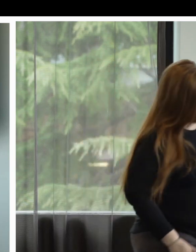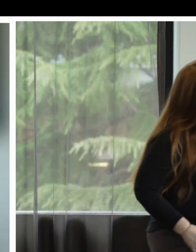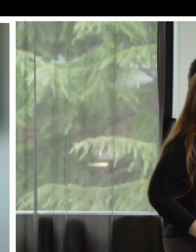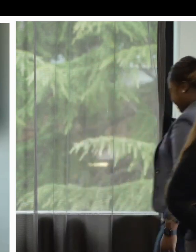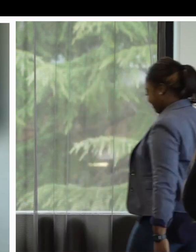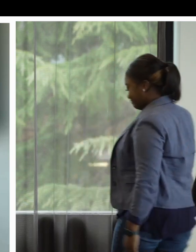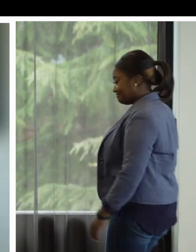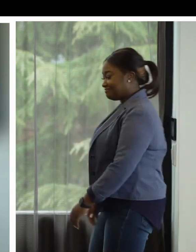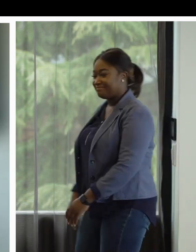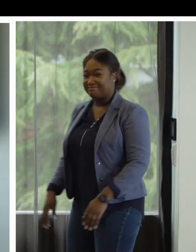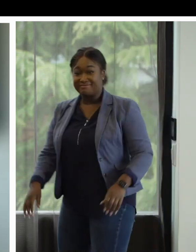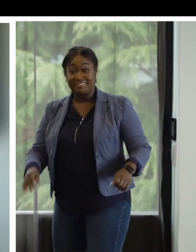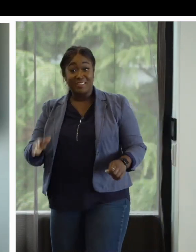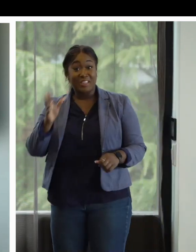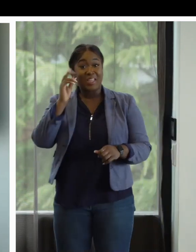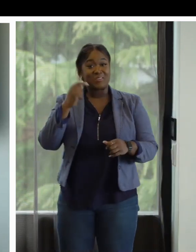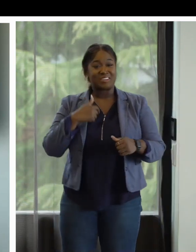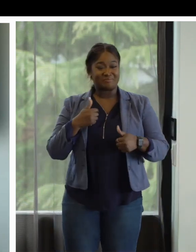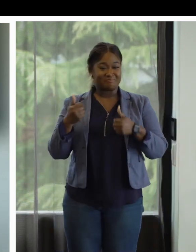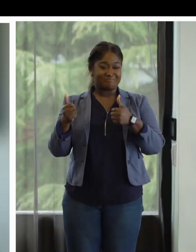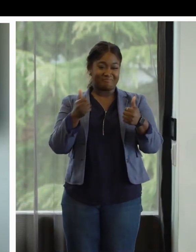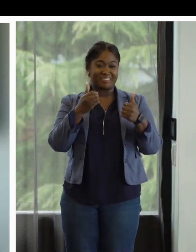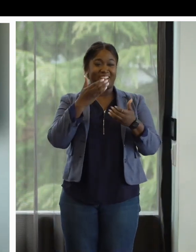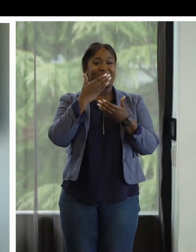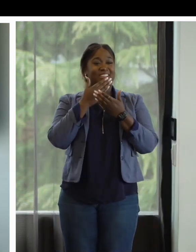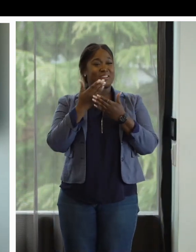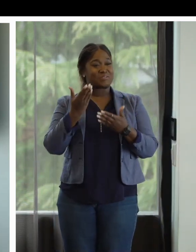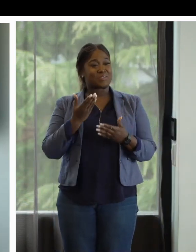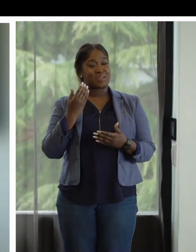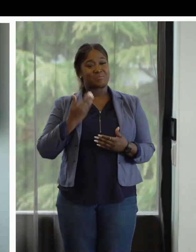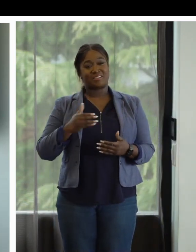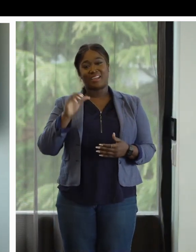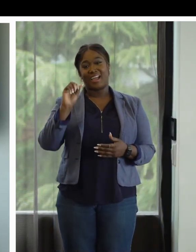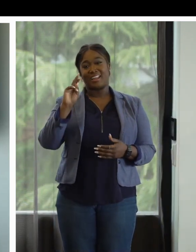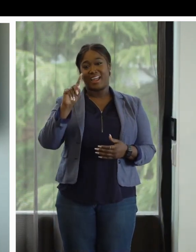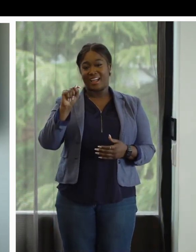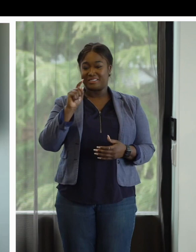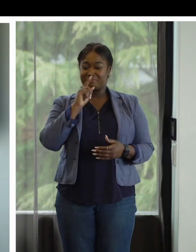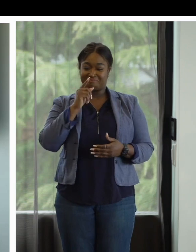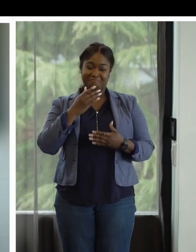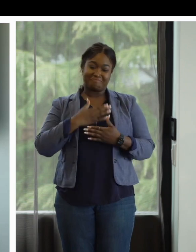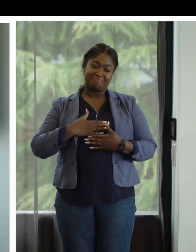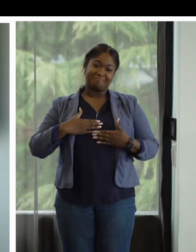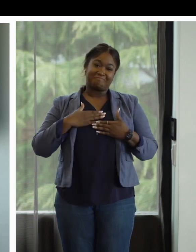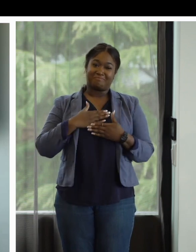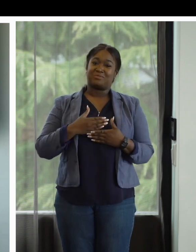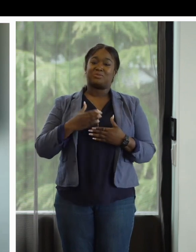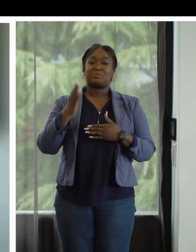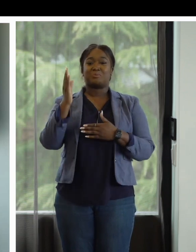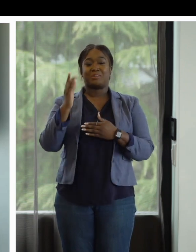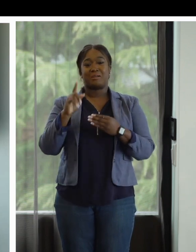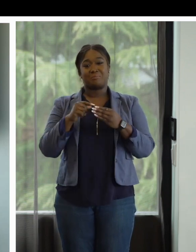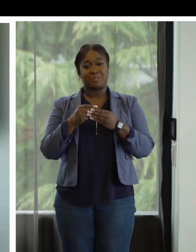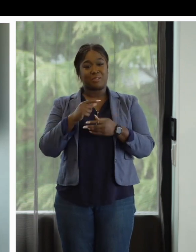inviting me Anat. I'm really pleased to present on 3 standards, 3 projects I